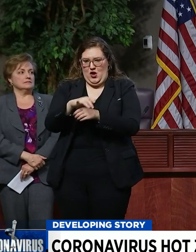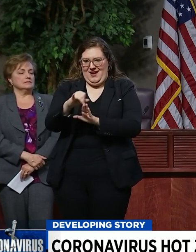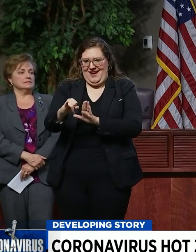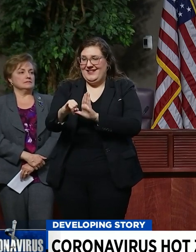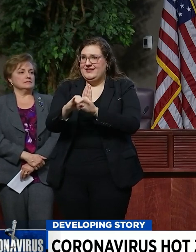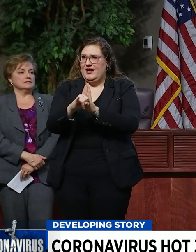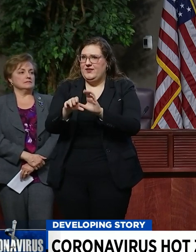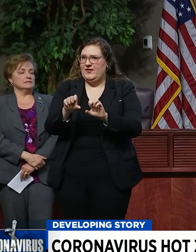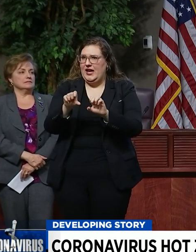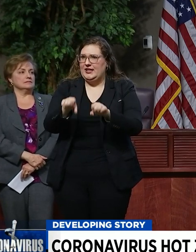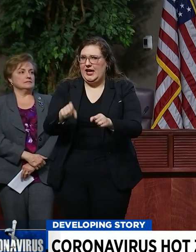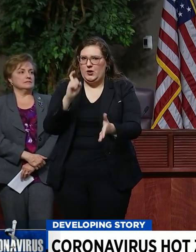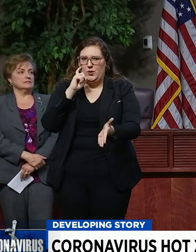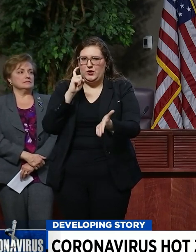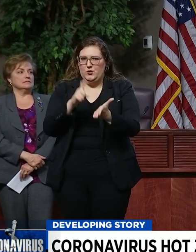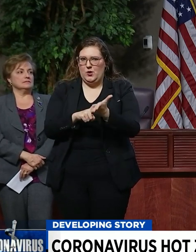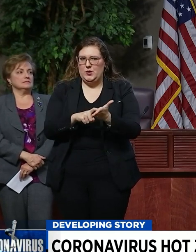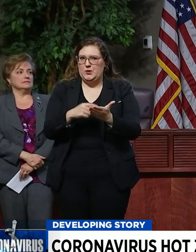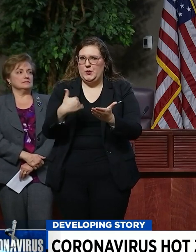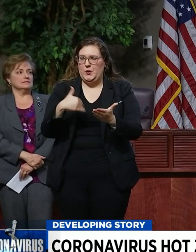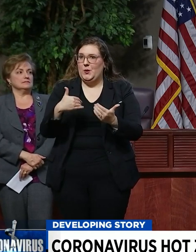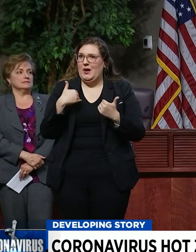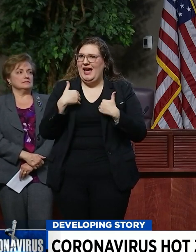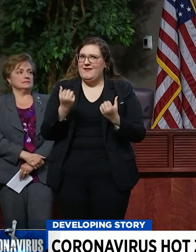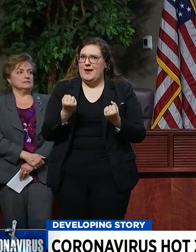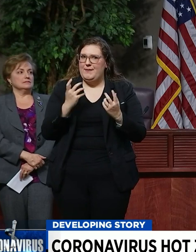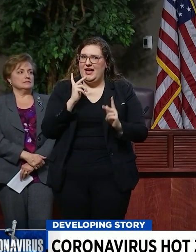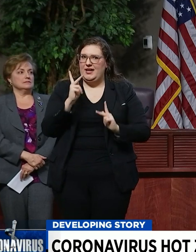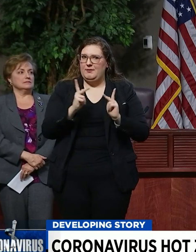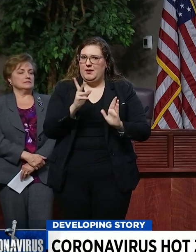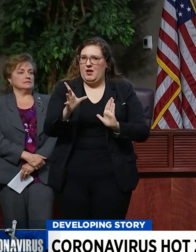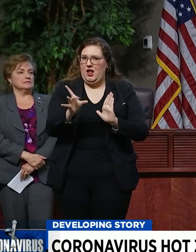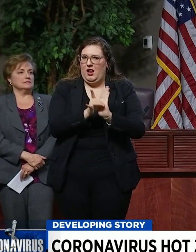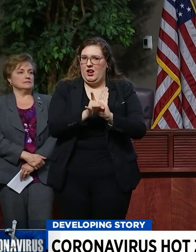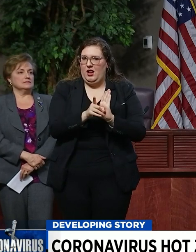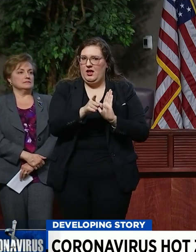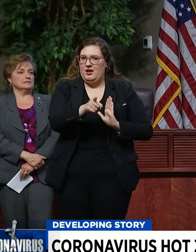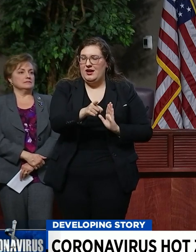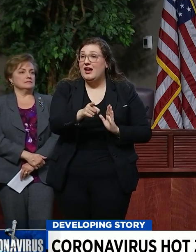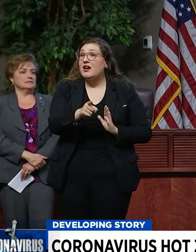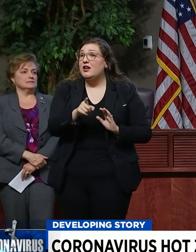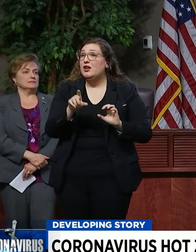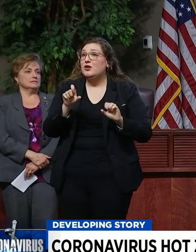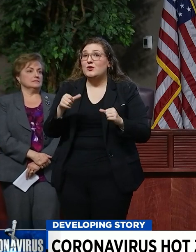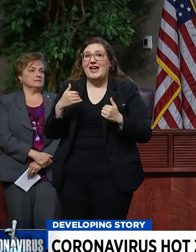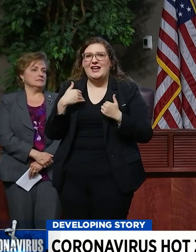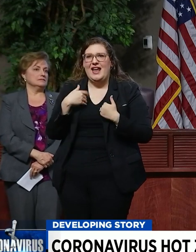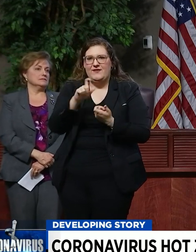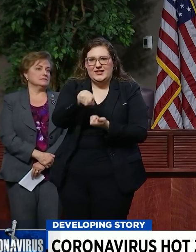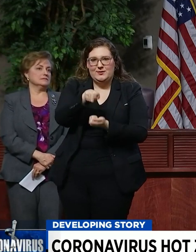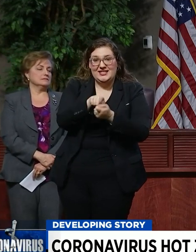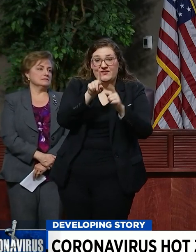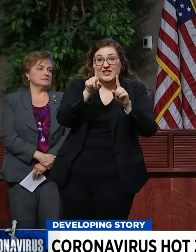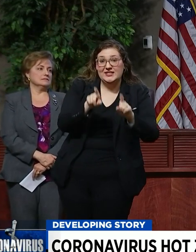Reporter: IN A PRESS CONFERENCE WEDNESDAY, DR. RAUL PINO SAYS KNOWING EXACTLY WHERE CONFERENCE WEDNESDAY, DR. RAUL PINO SAYS KNOWING EXACTLY WHERE THE CASES ARE CURRENTLY GIVES PINO SAYS KNOWING EXACTLY WHERE THE CASES ARE CURRENTLY GIVES THE COUNTY THE ABILITY TO WATCH THE CASES ARE CURRENTLY GIVES THE COUNTY THE ABILITY TO WATCH HOW THE VIRUS IS GROWING AND THE COUNTY THE ABILITY TO WATCH HOW THE VIRUS IS GROWING AND ADJUST ACCORDINGLY.